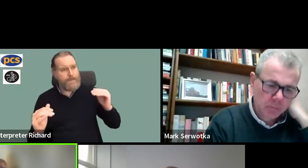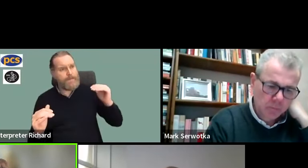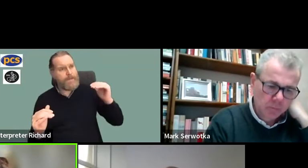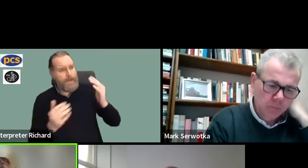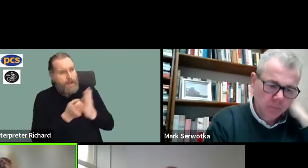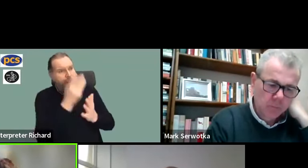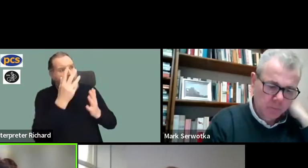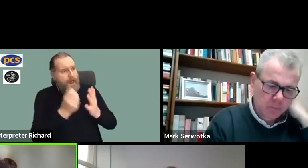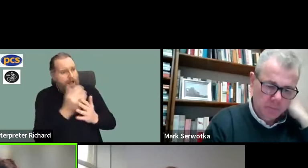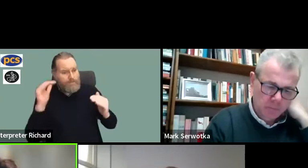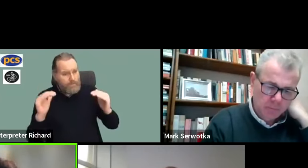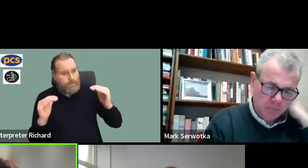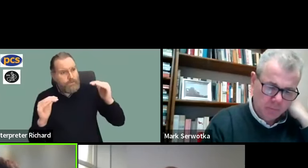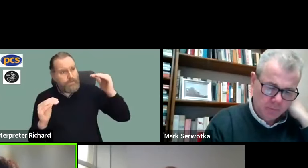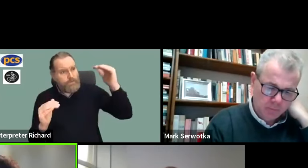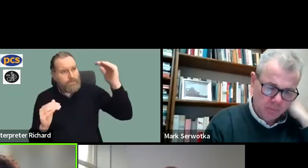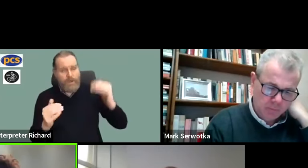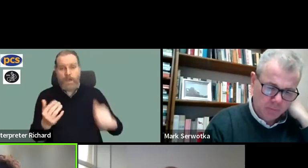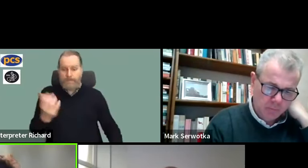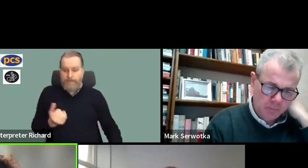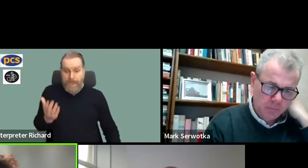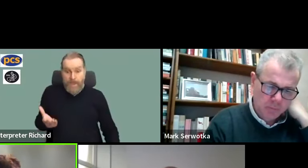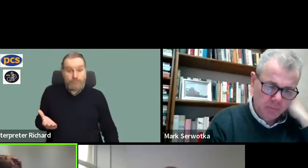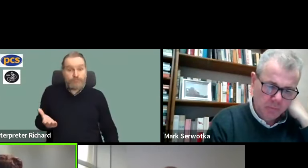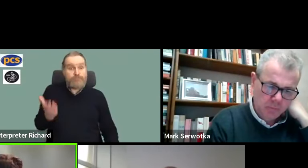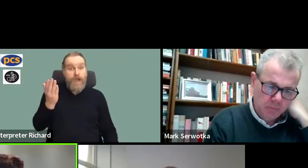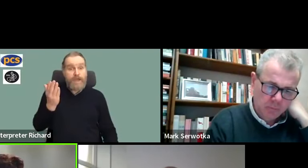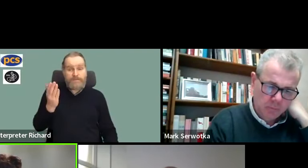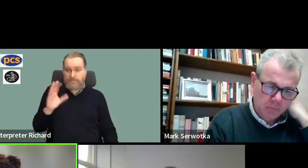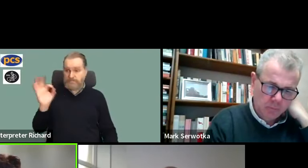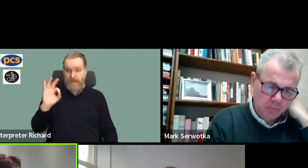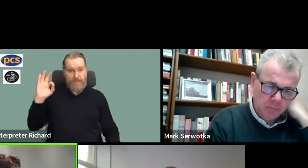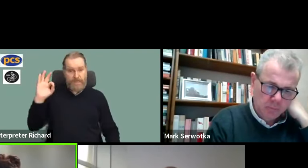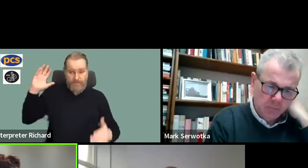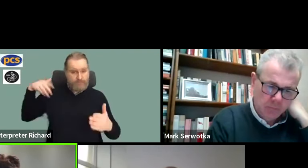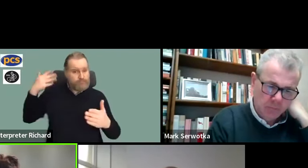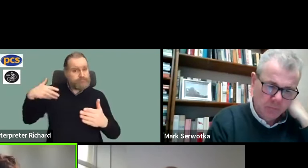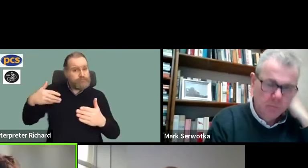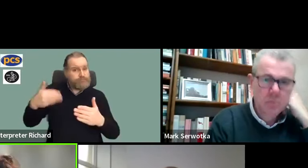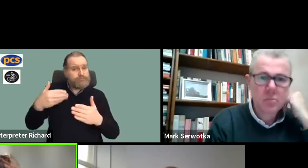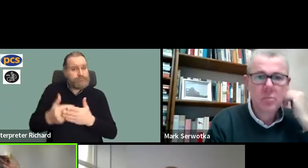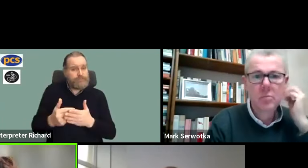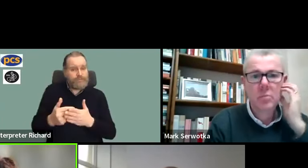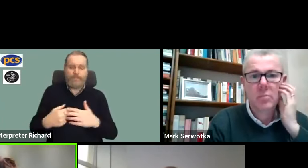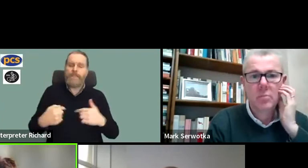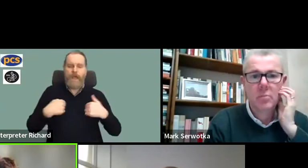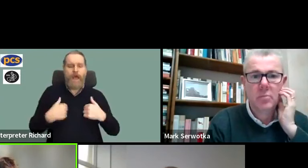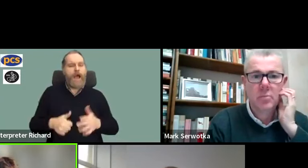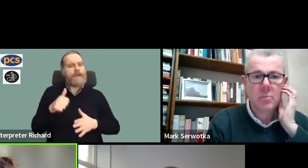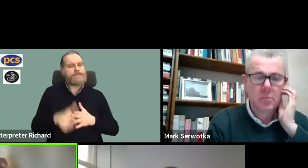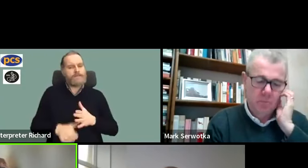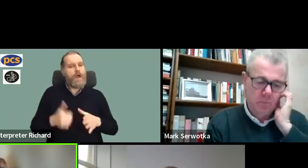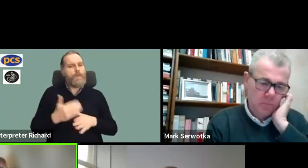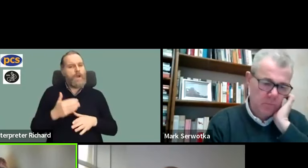period ise in a se in a really really long se in a really really long time in a really really long time. In fact, one of my colleagues worked as worked out that we started worked out, and we started in